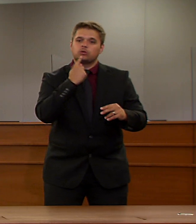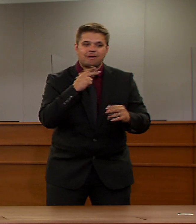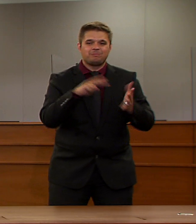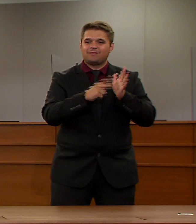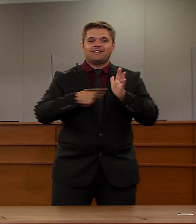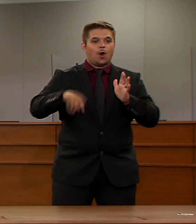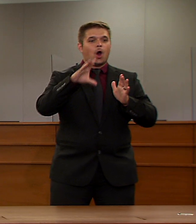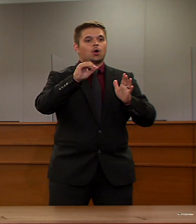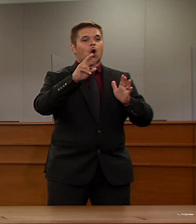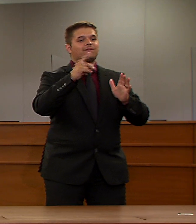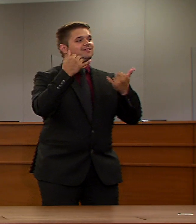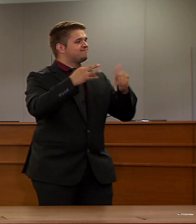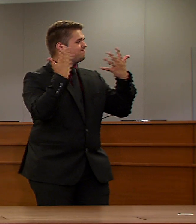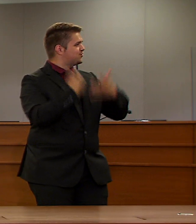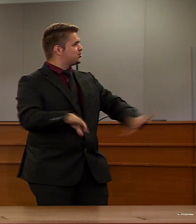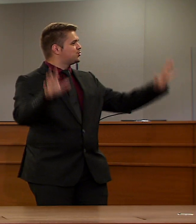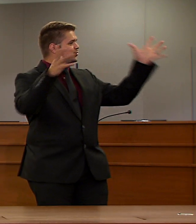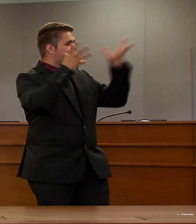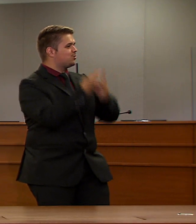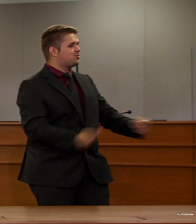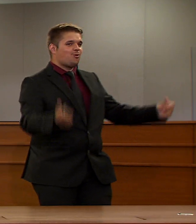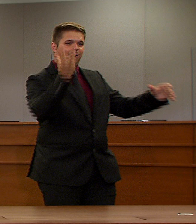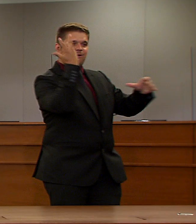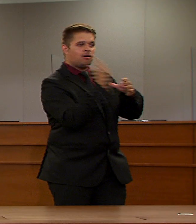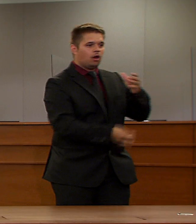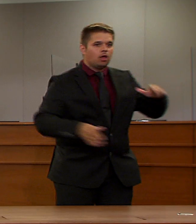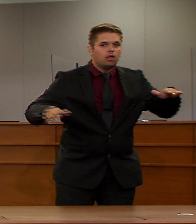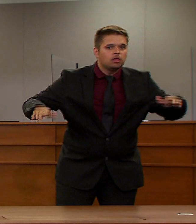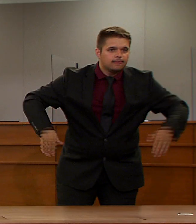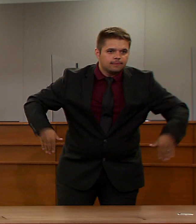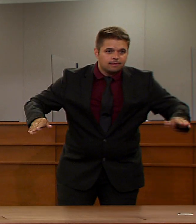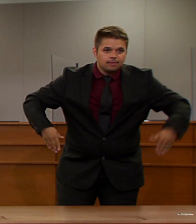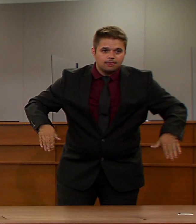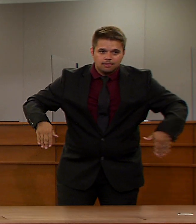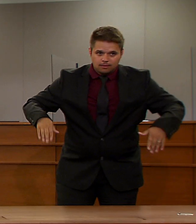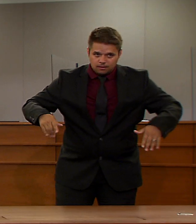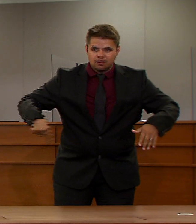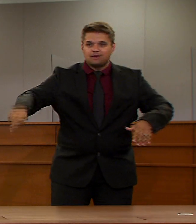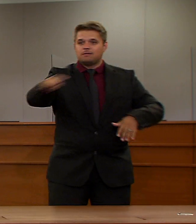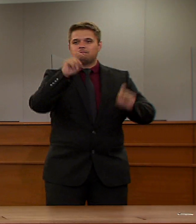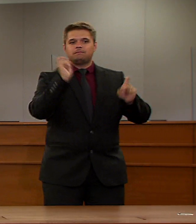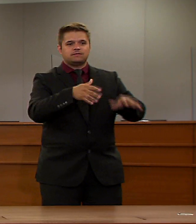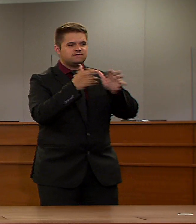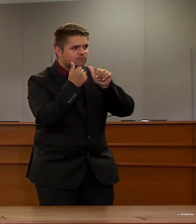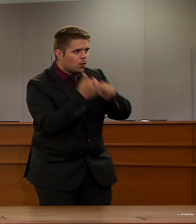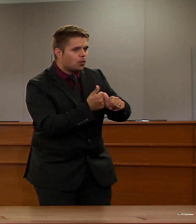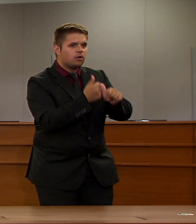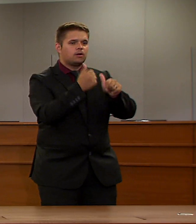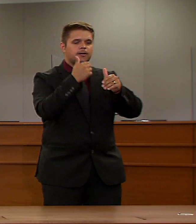distancing at work. Please let's help care for each other and get this done.